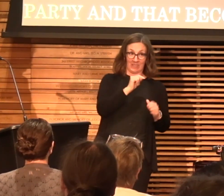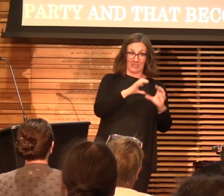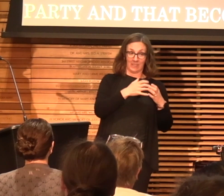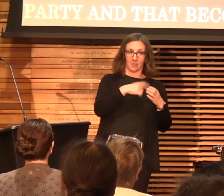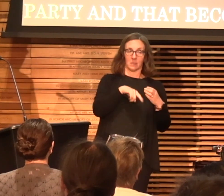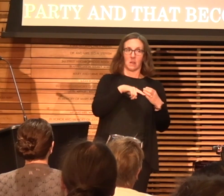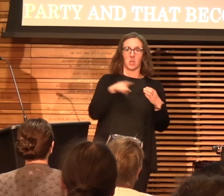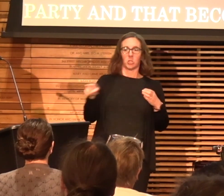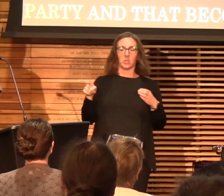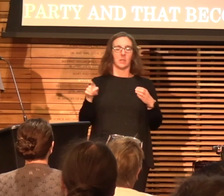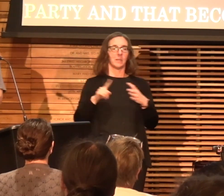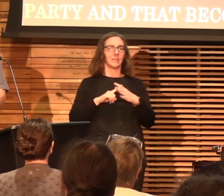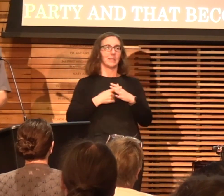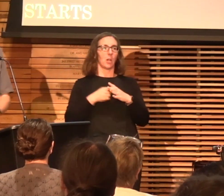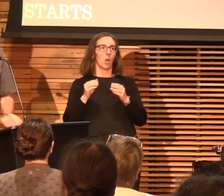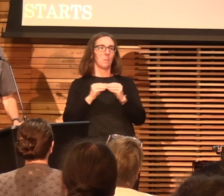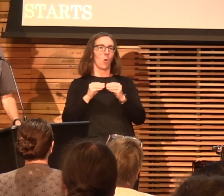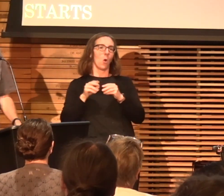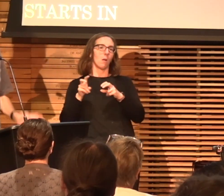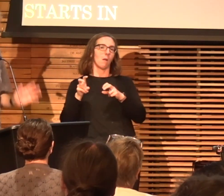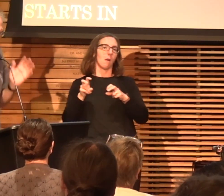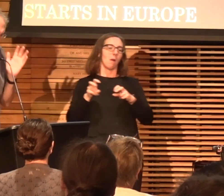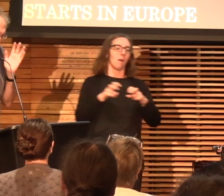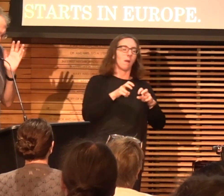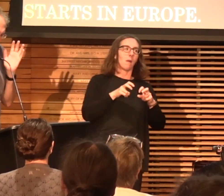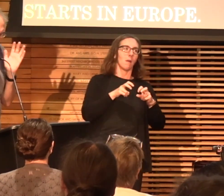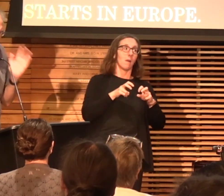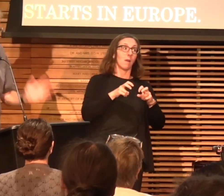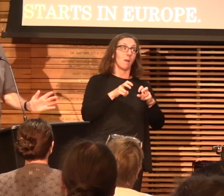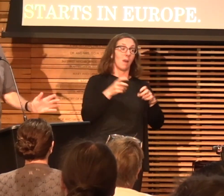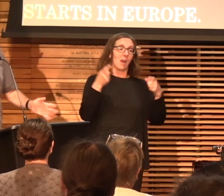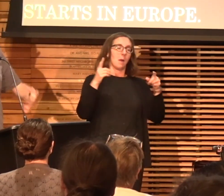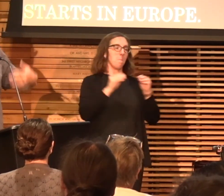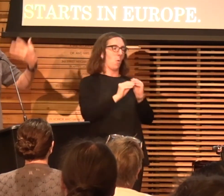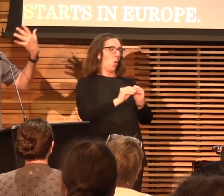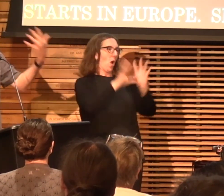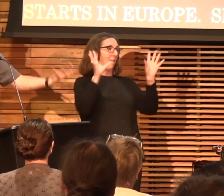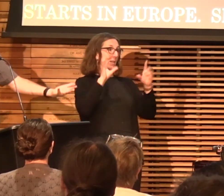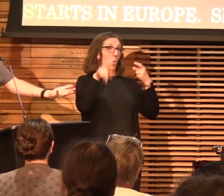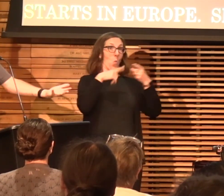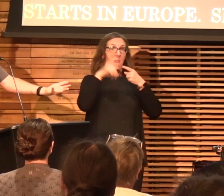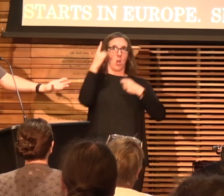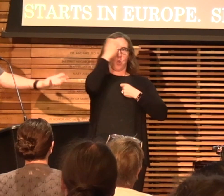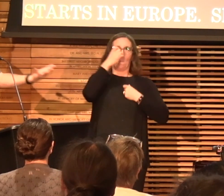when the war starts in Europe. She spent the last six years,